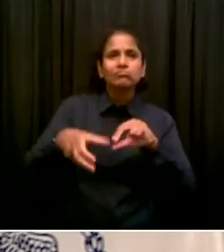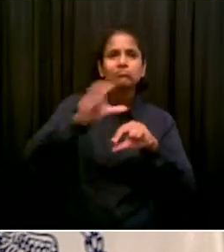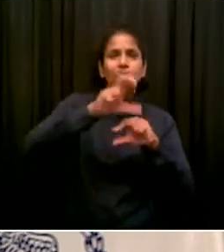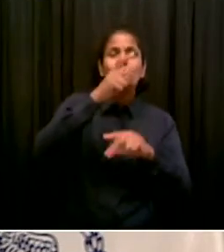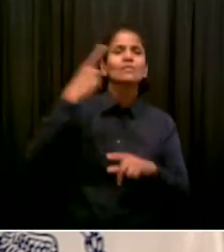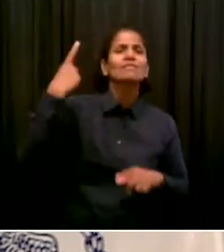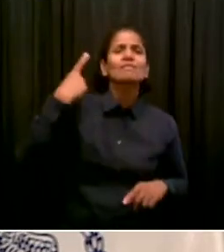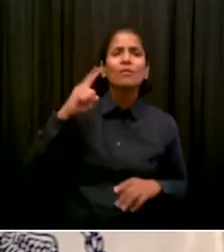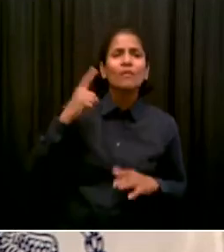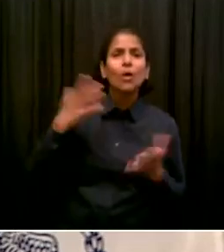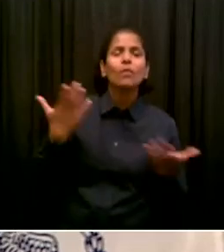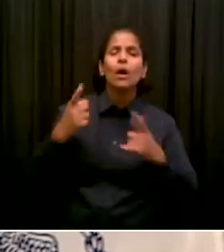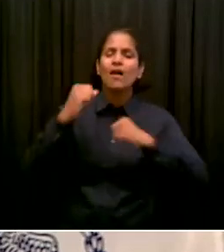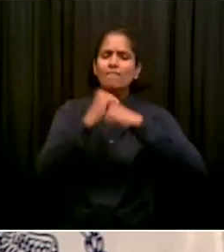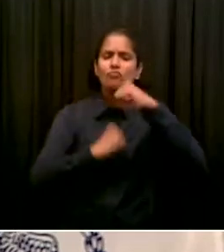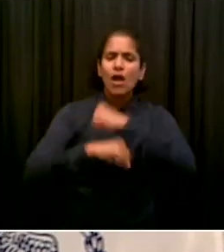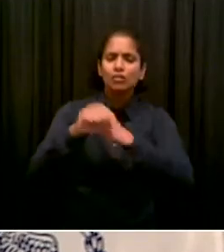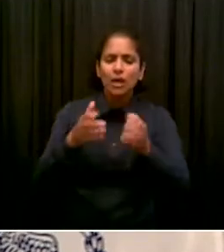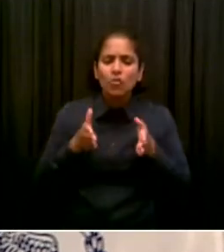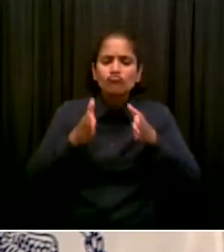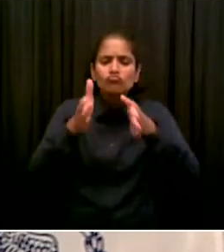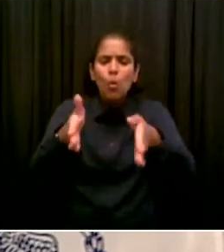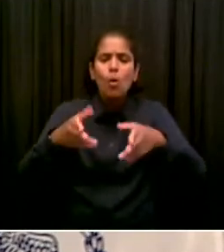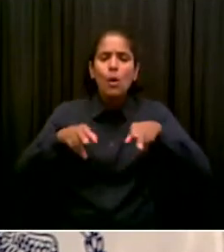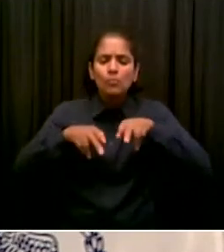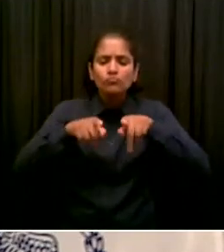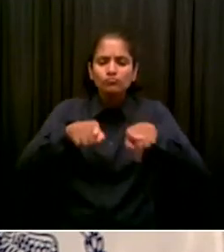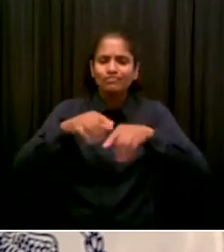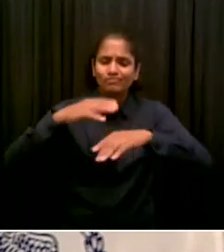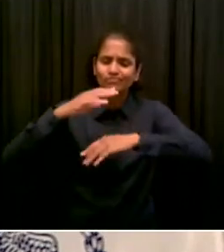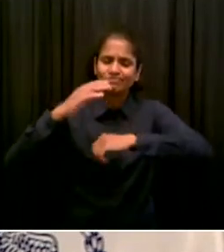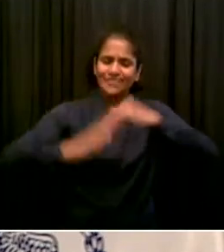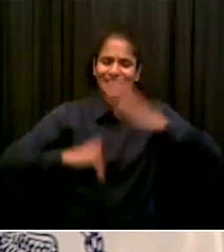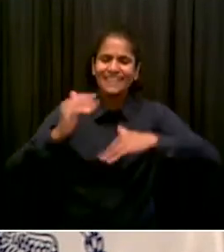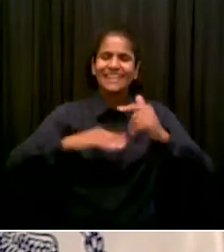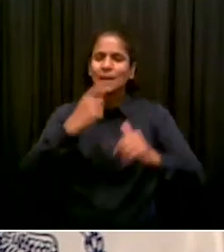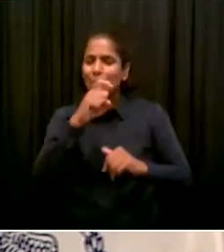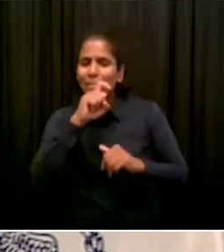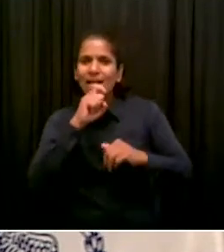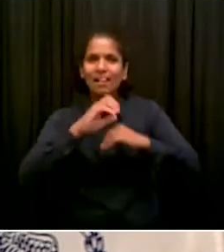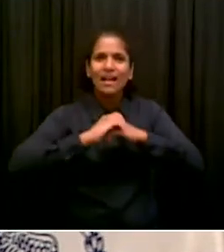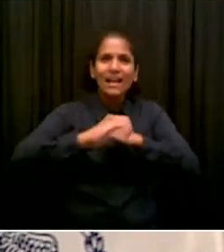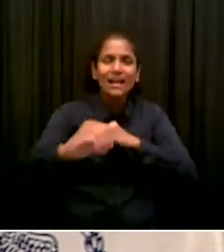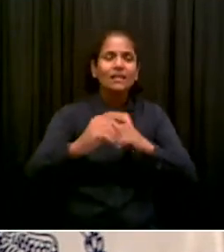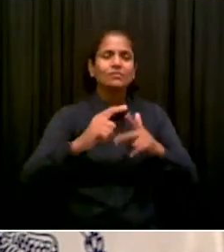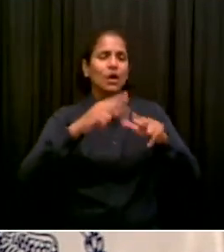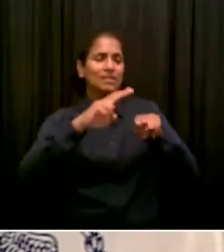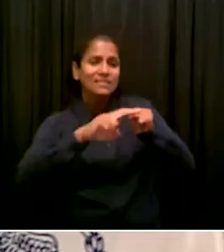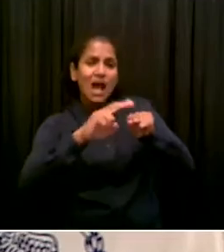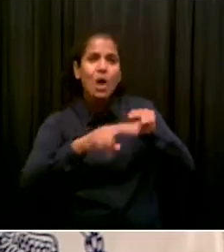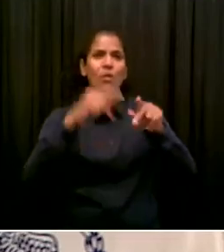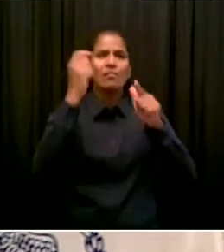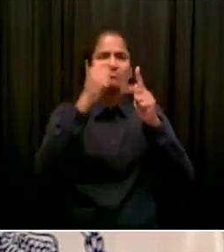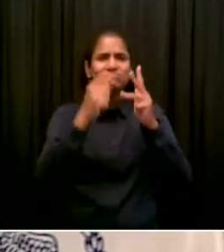BUT THE BOTTOM LINE IS ESY, WE